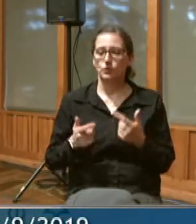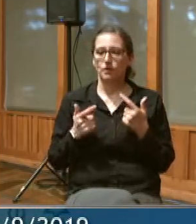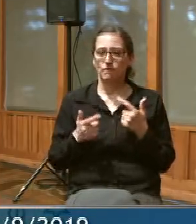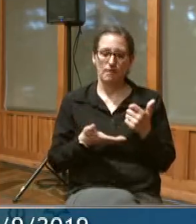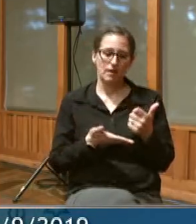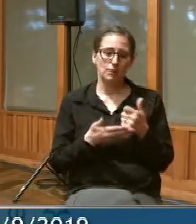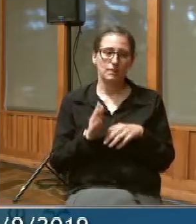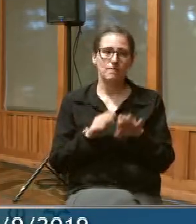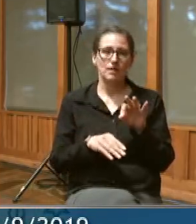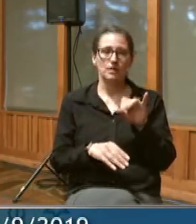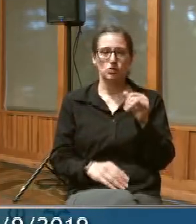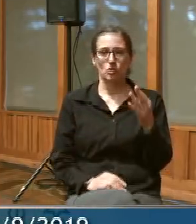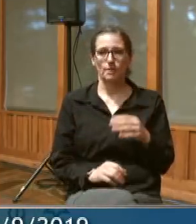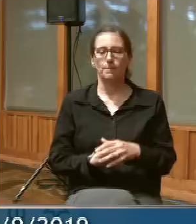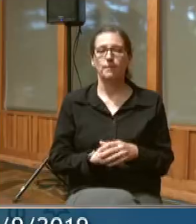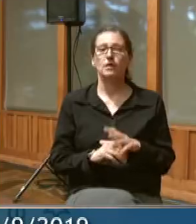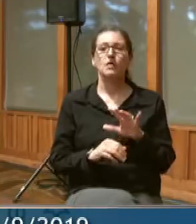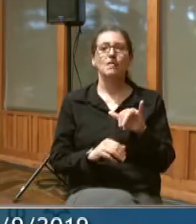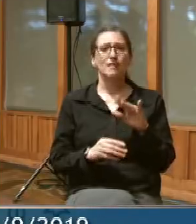THEY WERE ABLE TO GET ME OFF THE STREET, GIVE ME A PLACE TO LIVE,